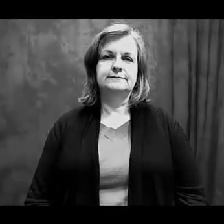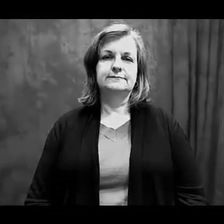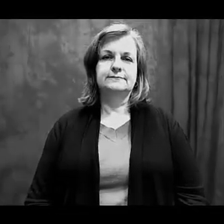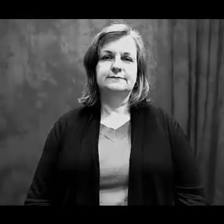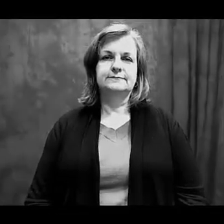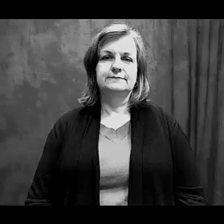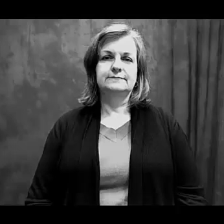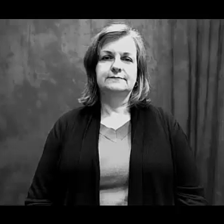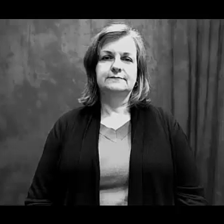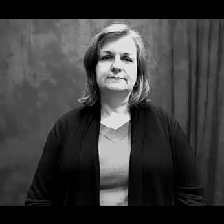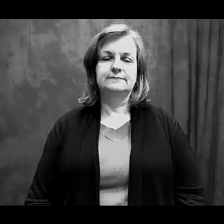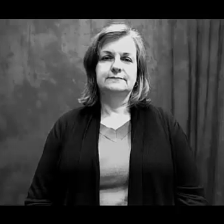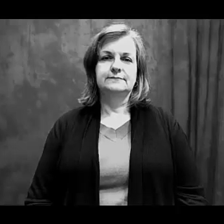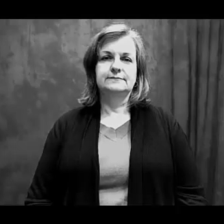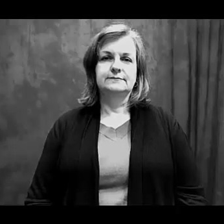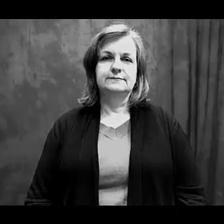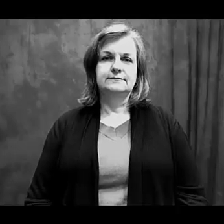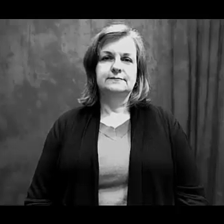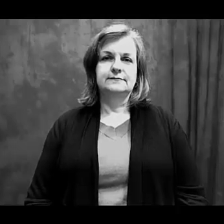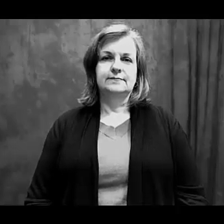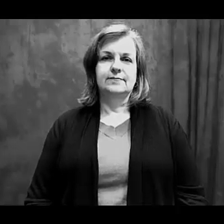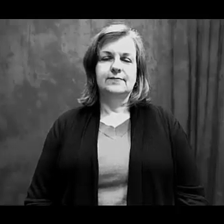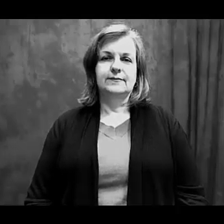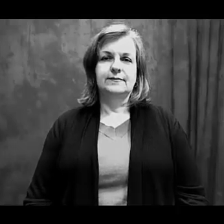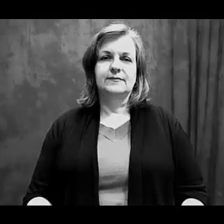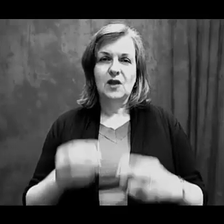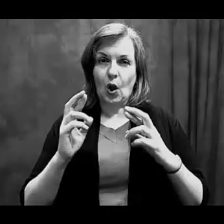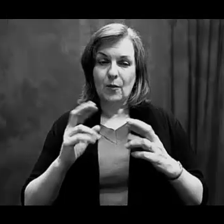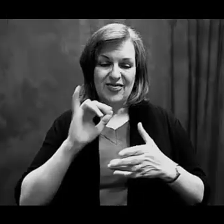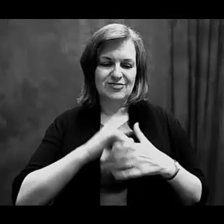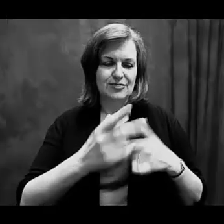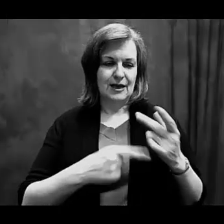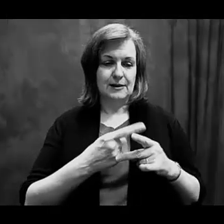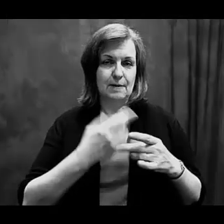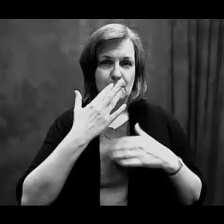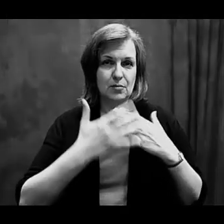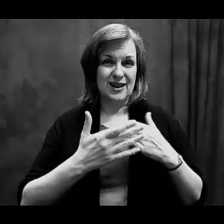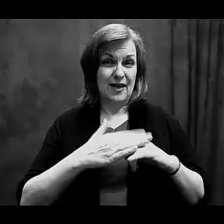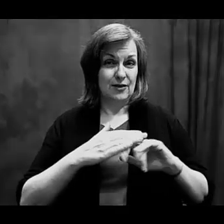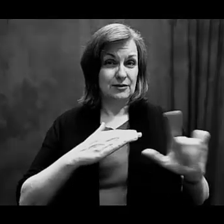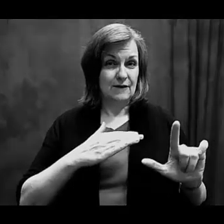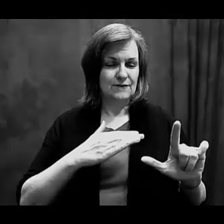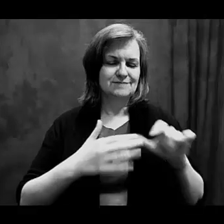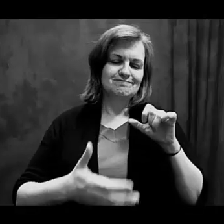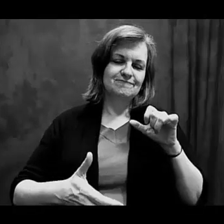pumps blood to the body